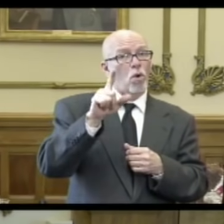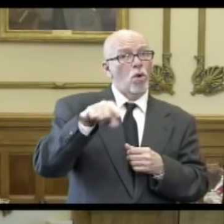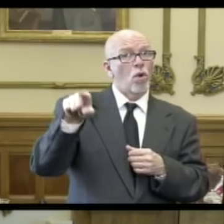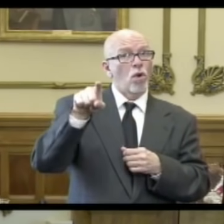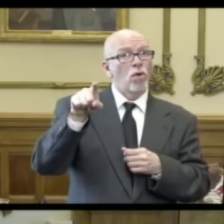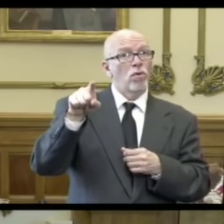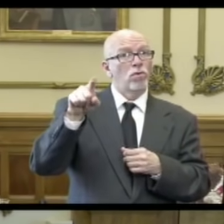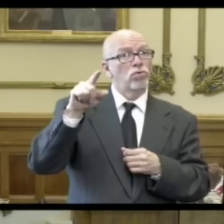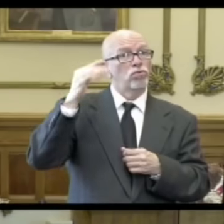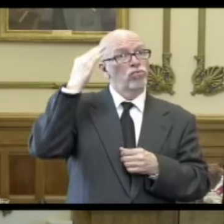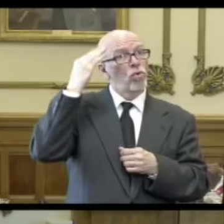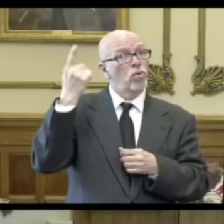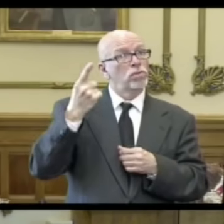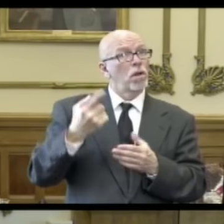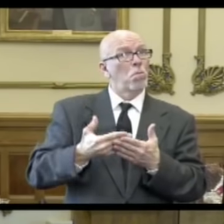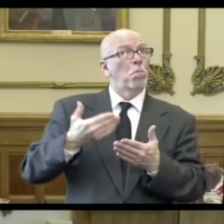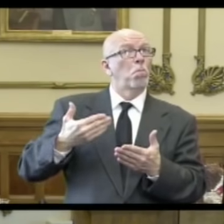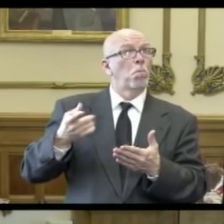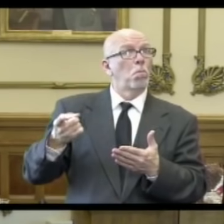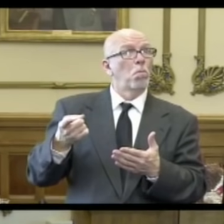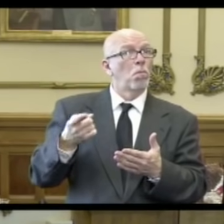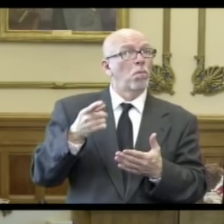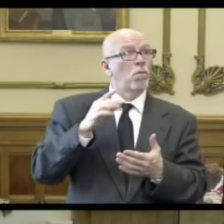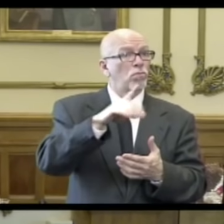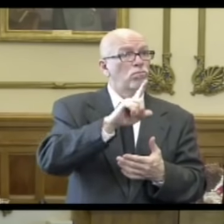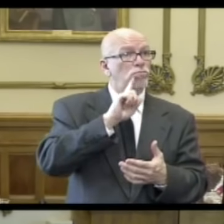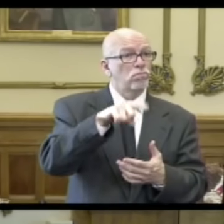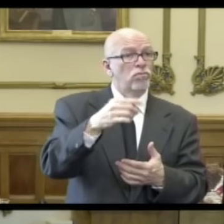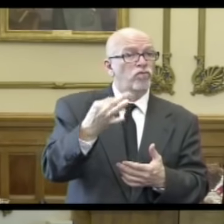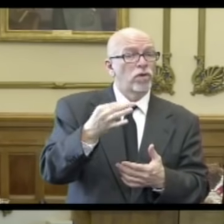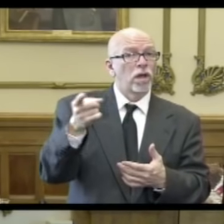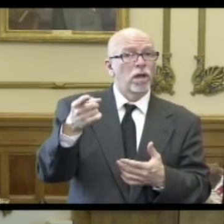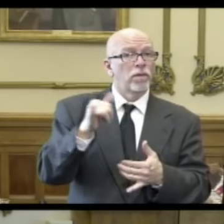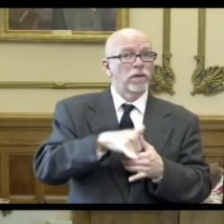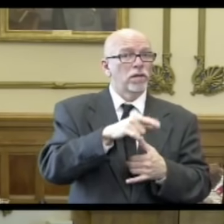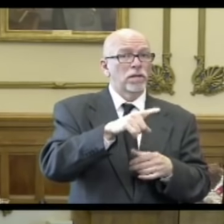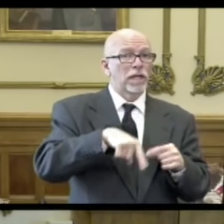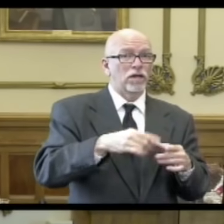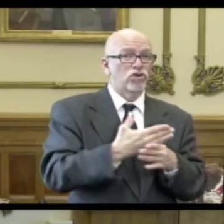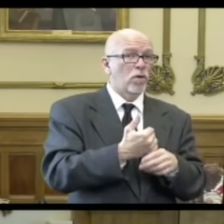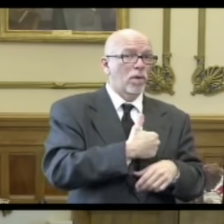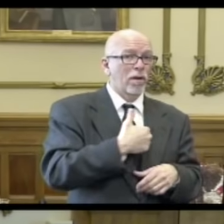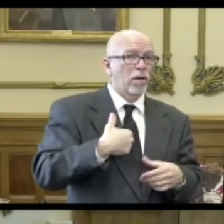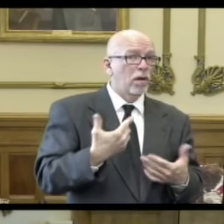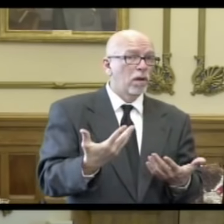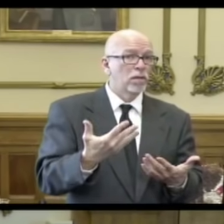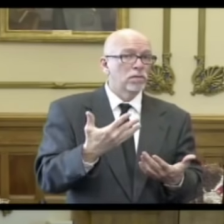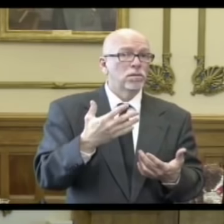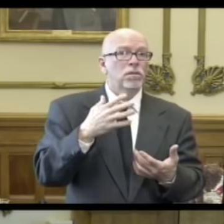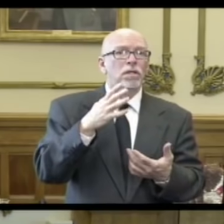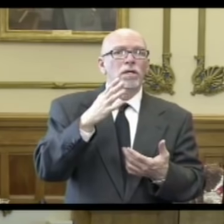OVER THEIR LOSS TO THE END UP. ON SATURDAY MAY 2ND. THE BALL SO SOMETHING THAT MAYBE